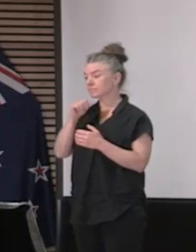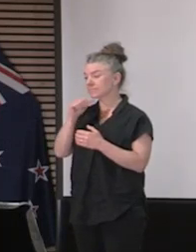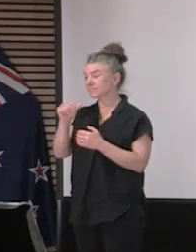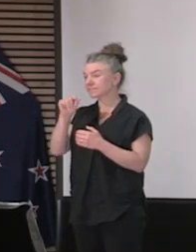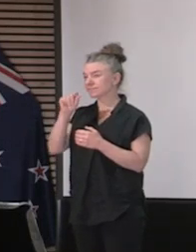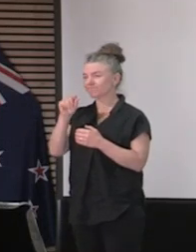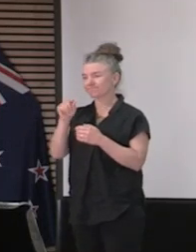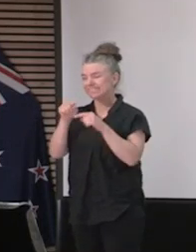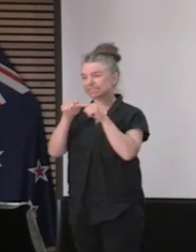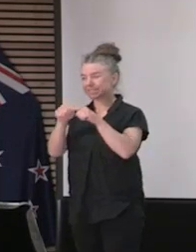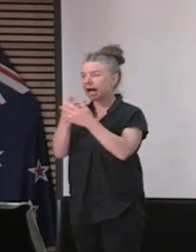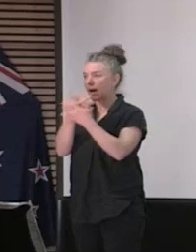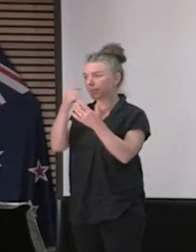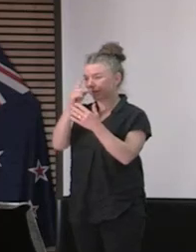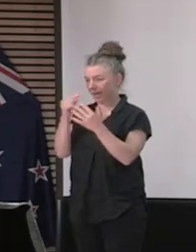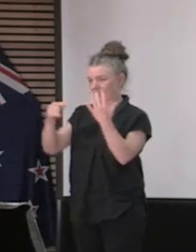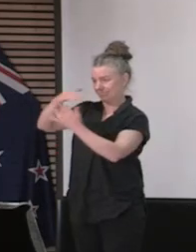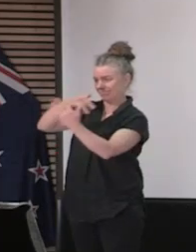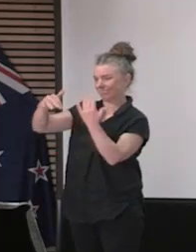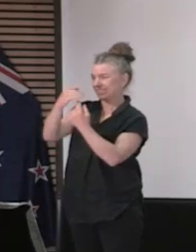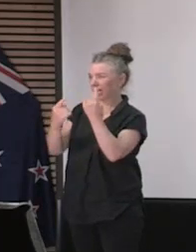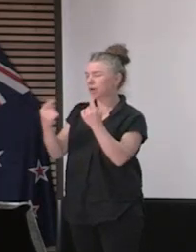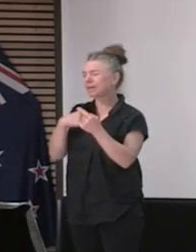Sowe really do need to keepassessing New Zealand'sposition as we go.